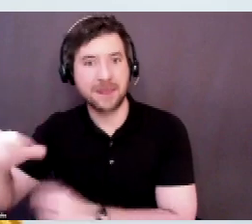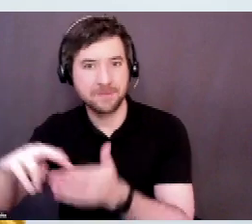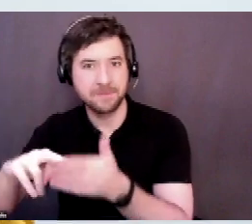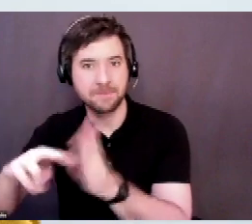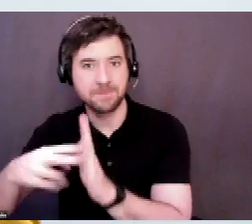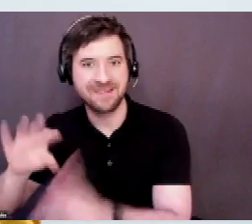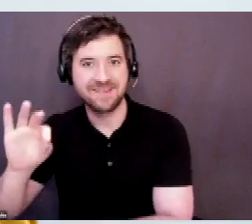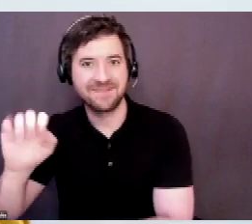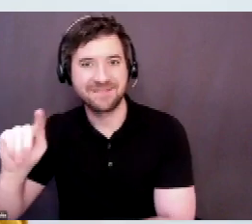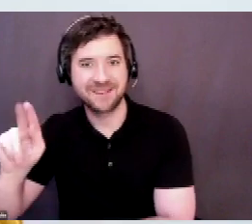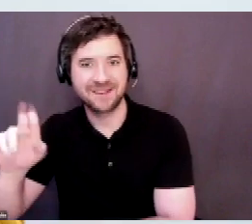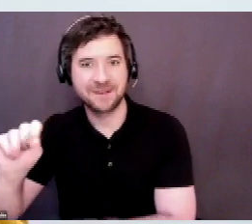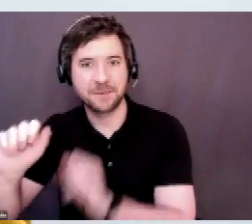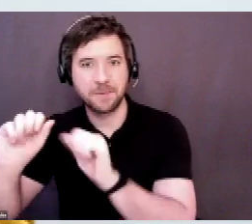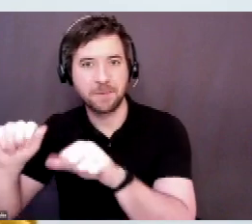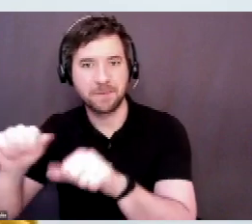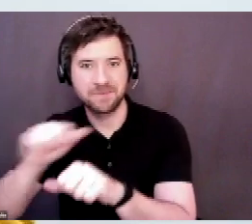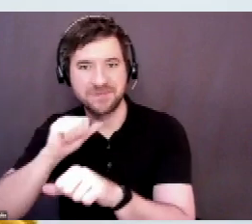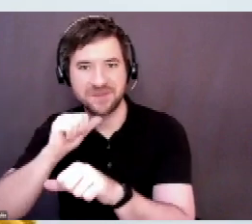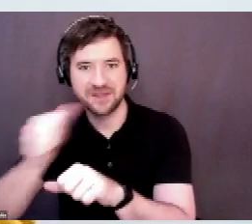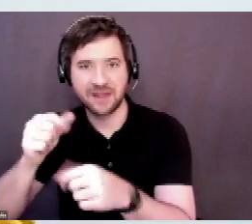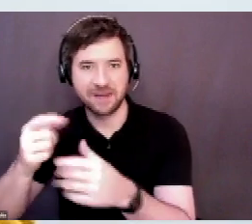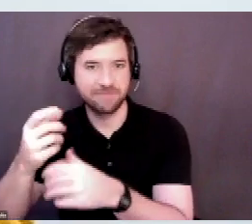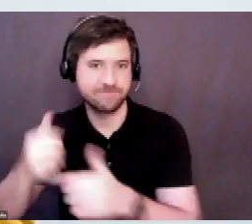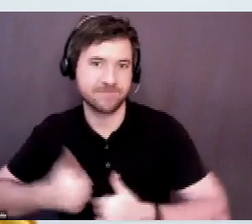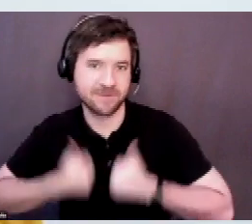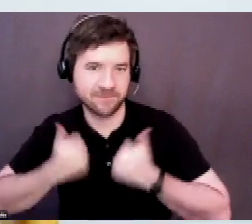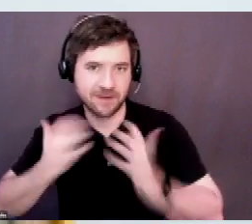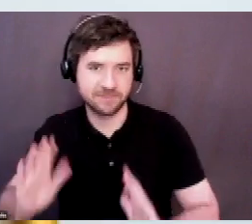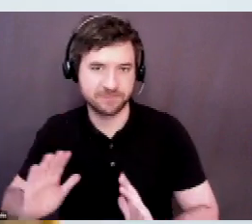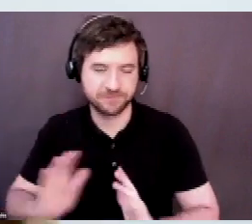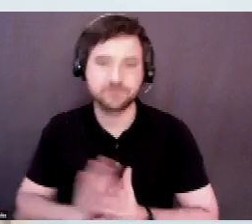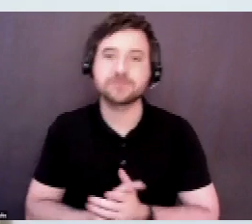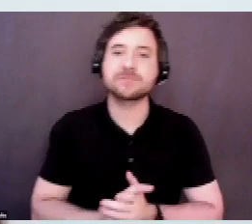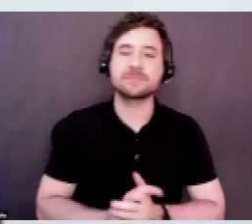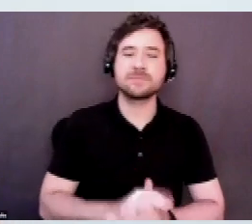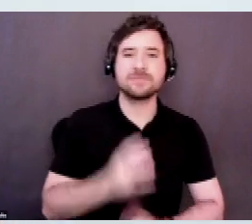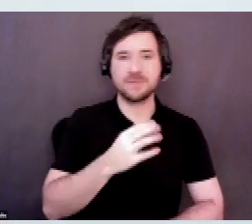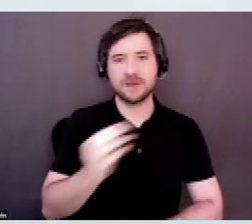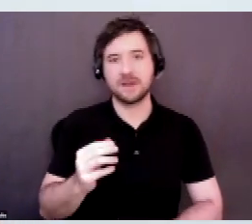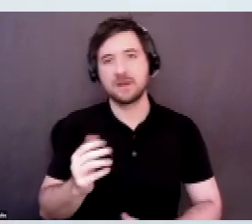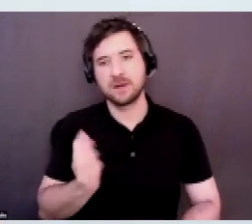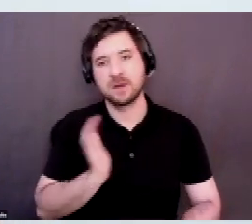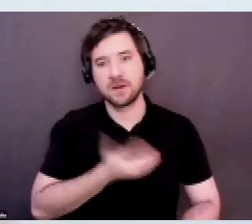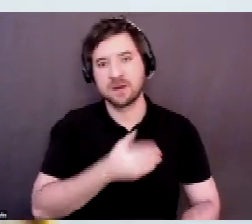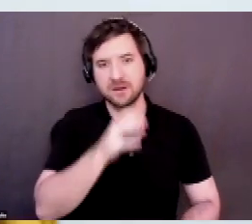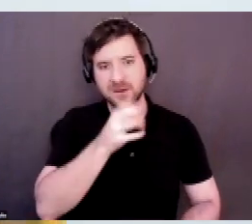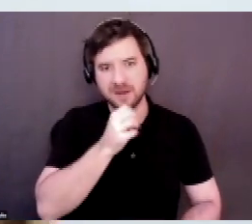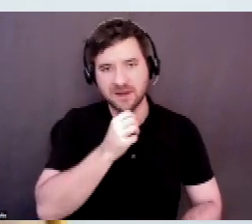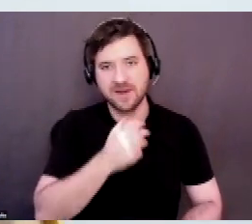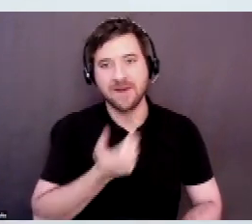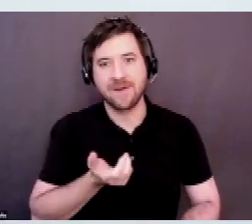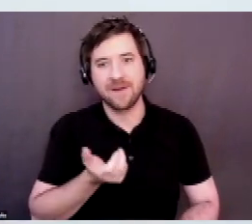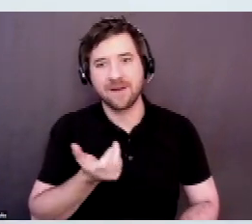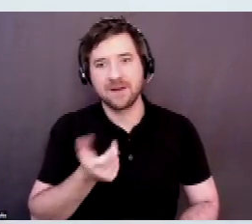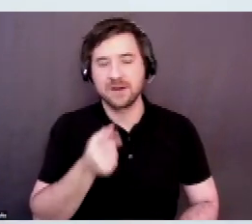consider and I think comparably to with our age. I think you get experience with different